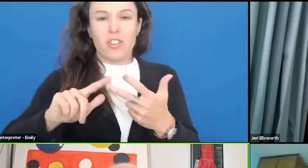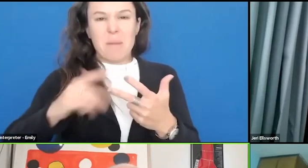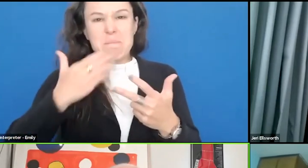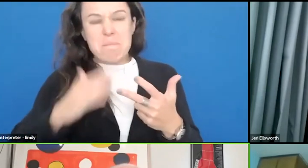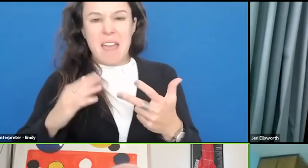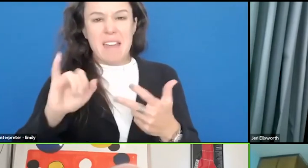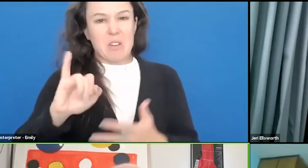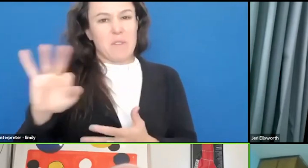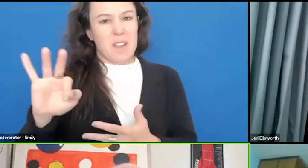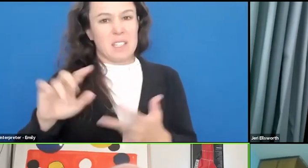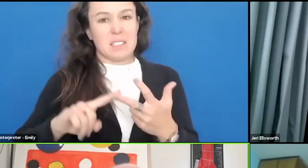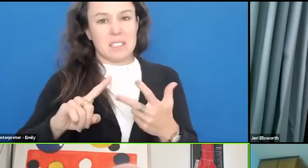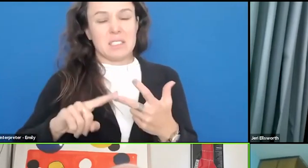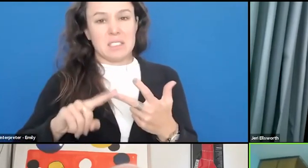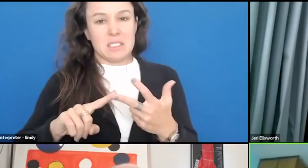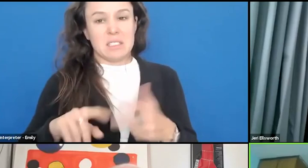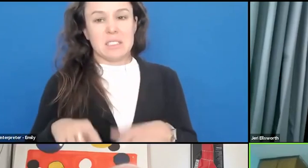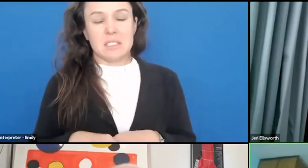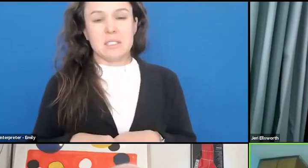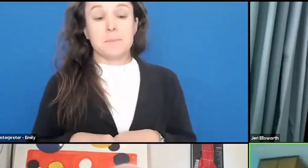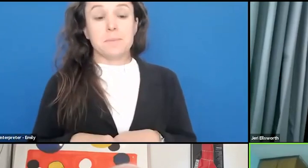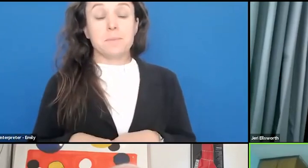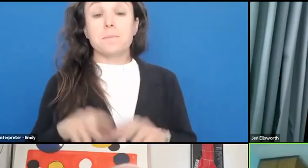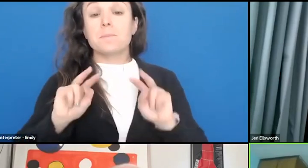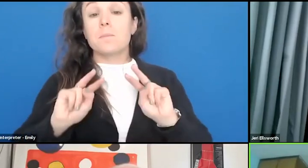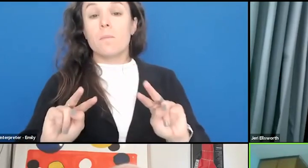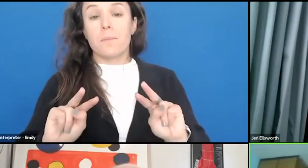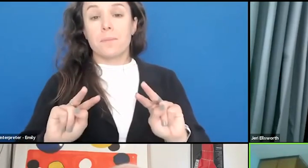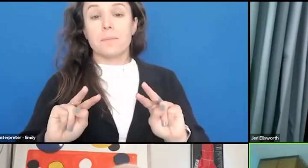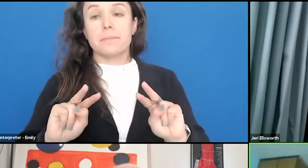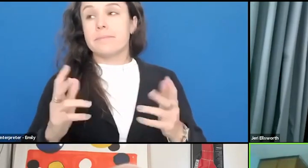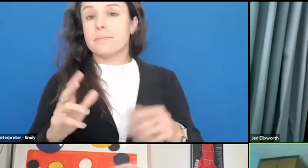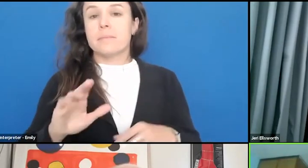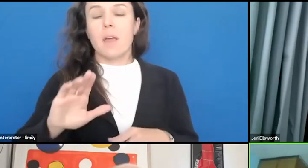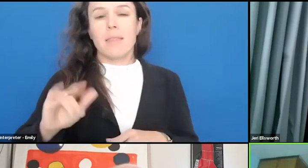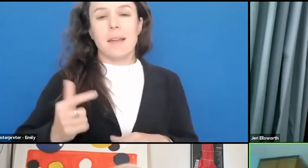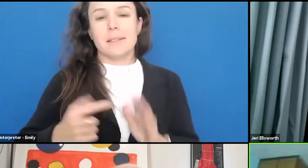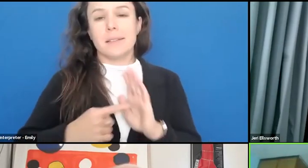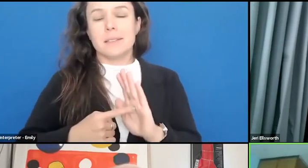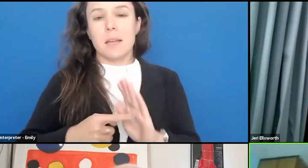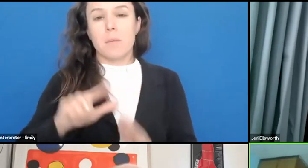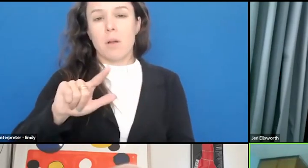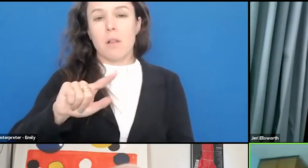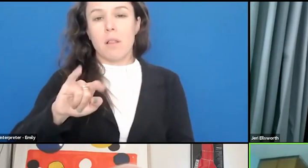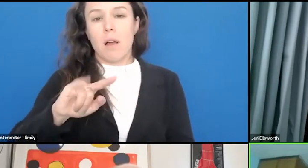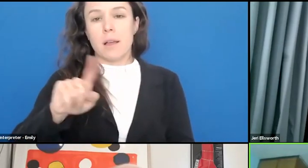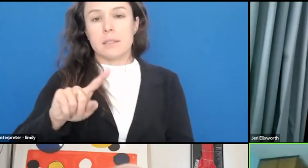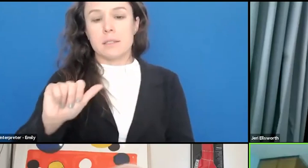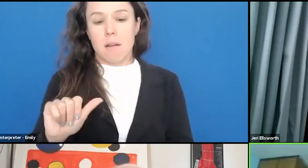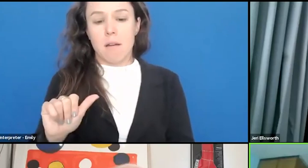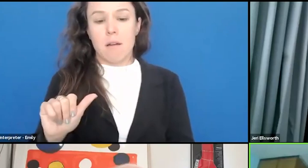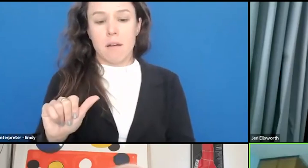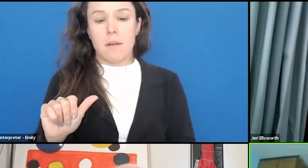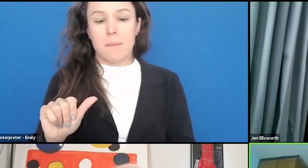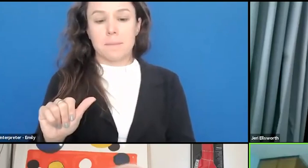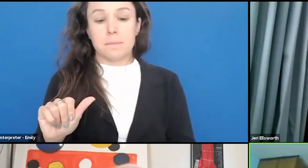Sure, so if we take a look at your ELIZA example for a moment, what works with it,